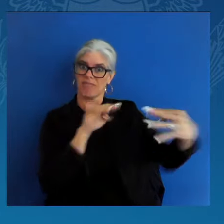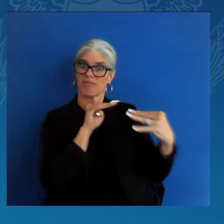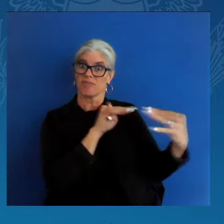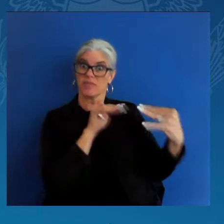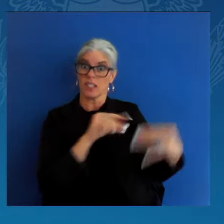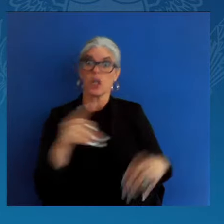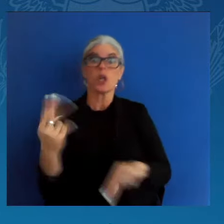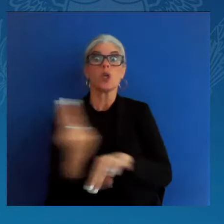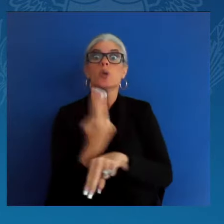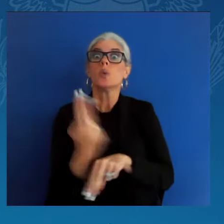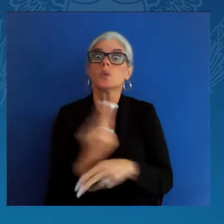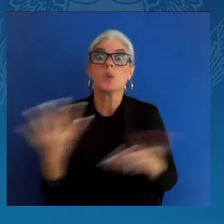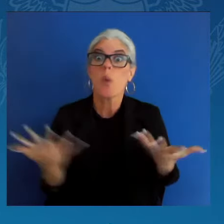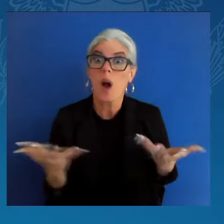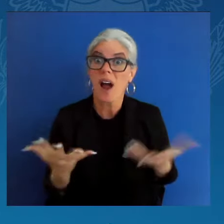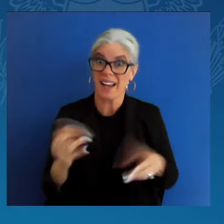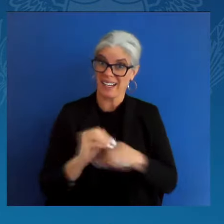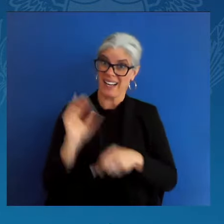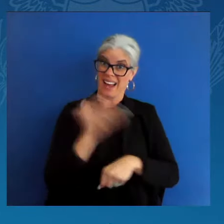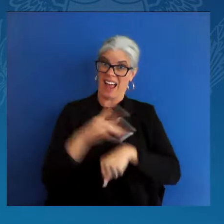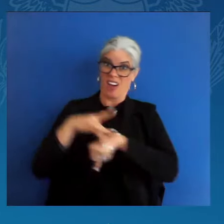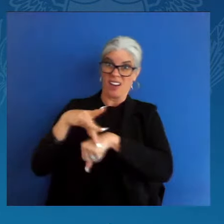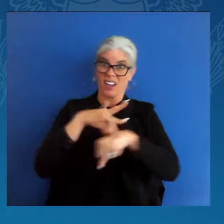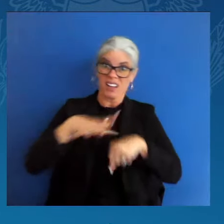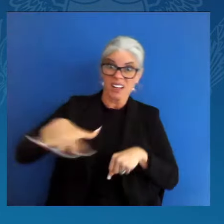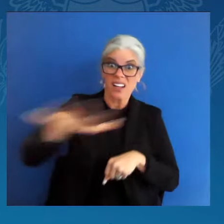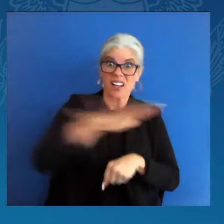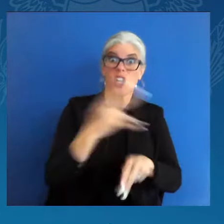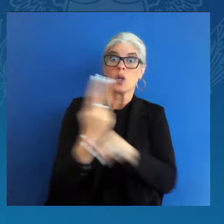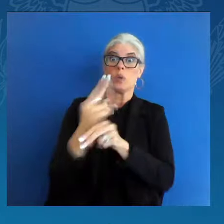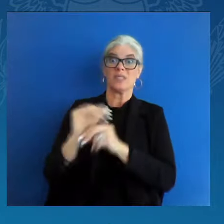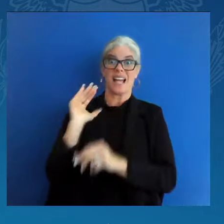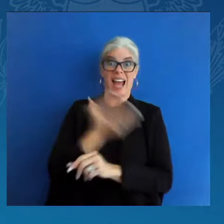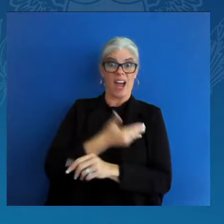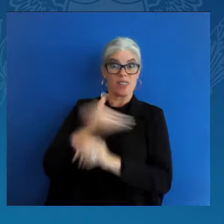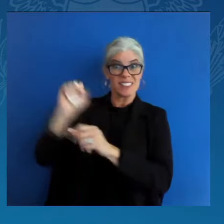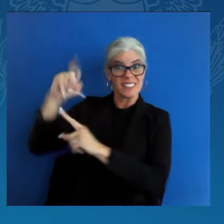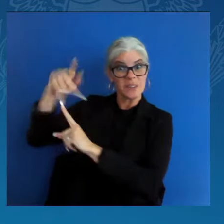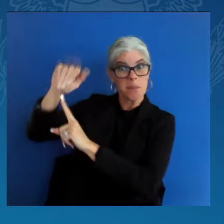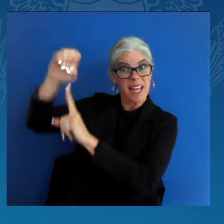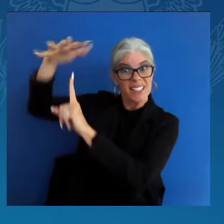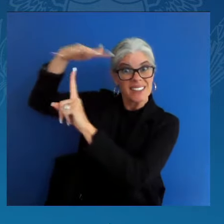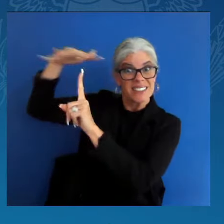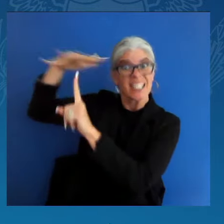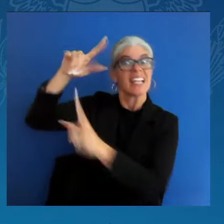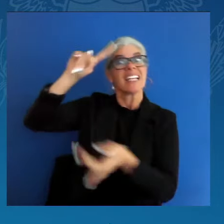to damage, destroy target satellites, including through kinetic attacks. And these include weapons